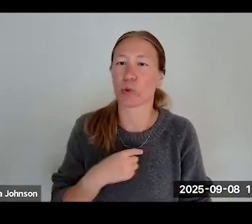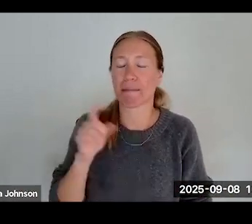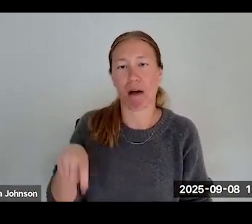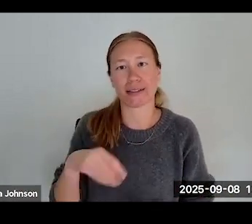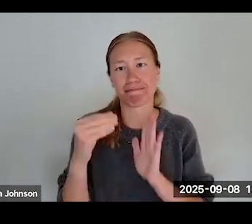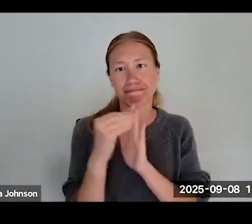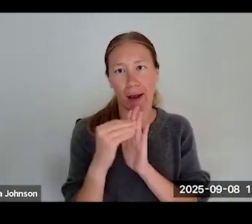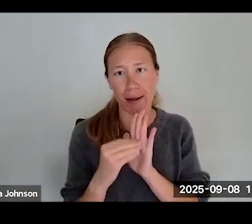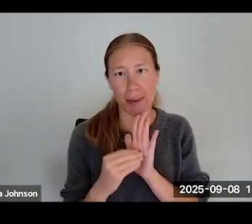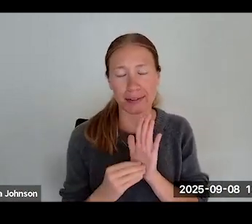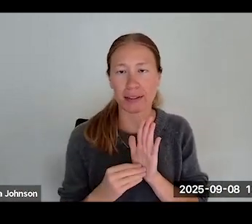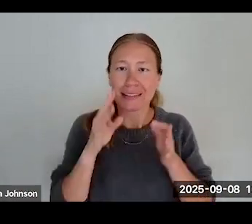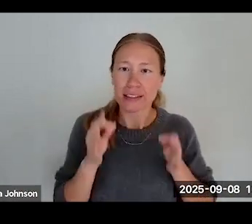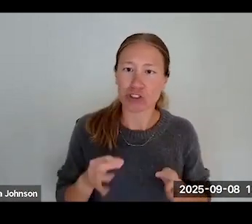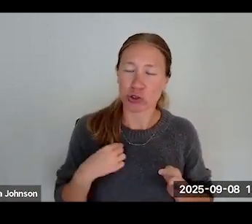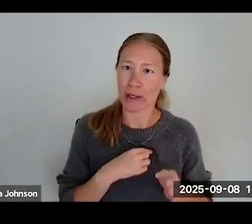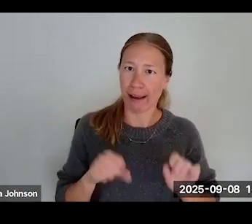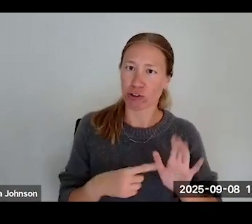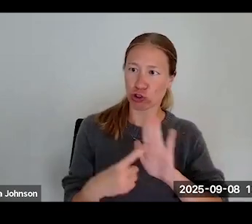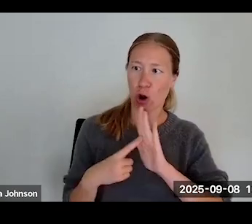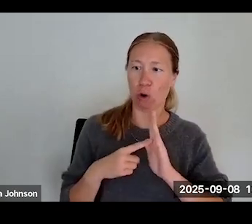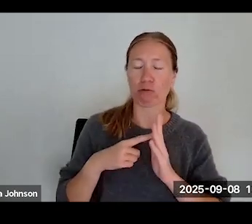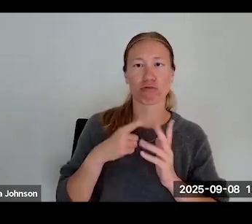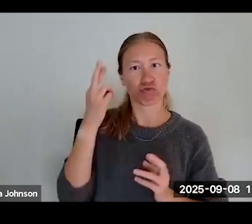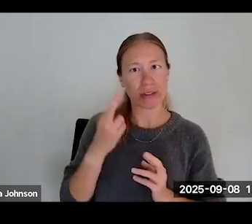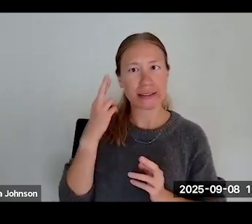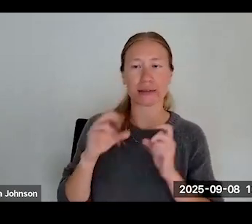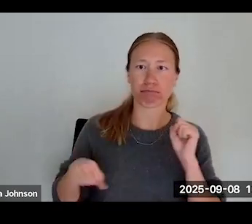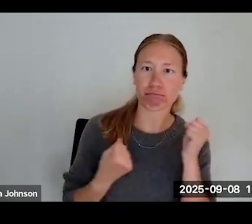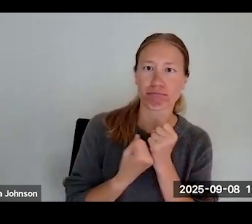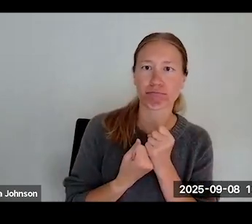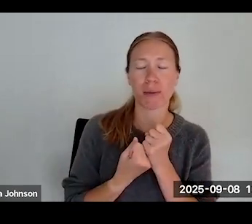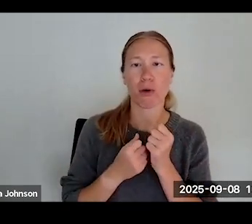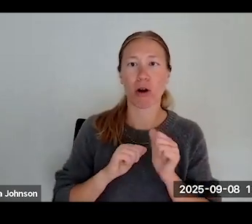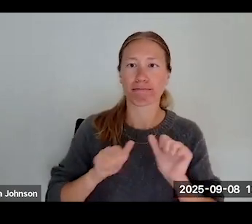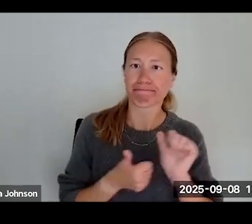so we can demonstrate our logic and our decision-making process. And last, and this applies to all of them